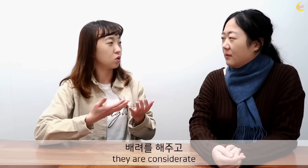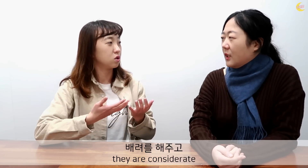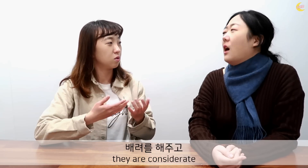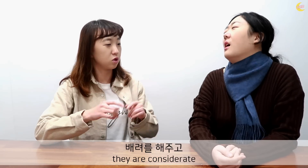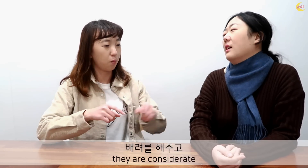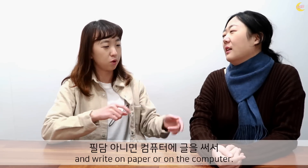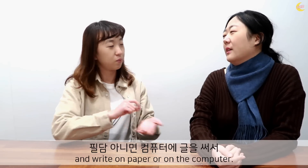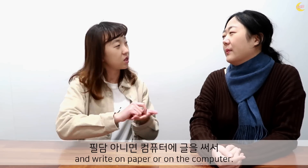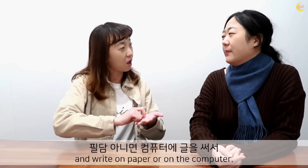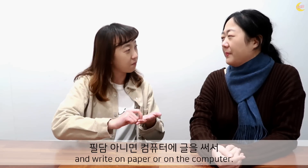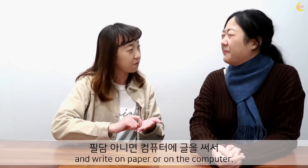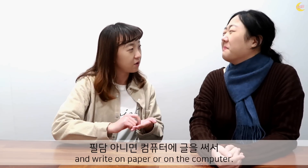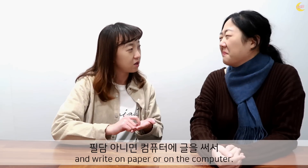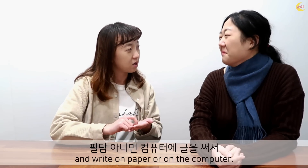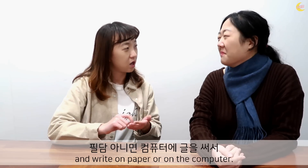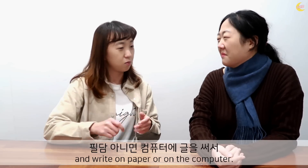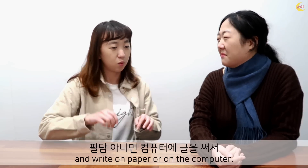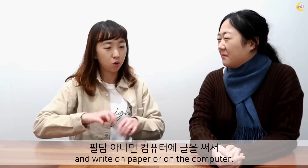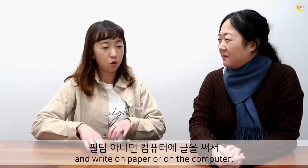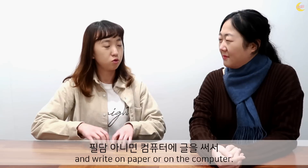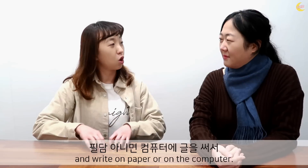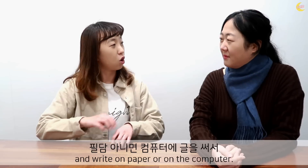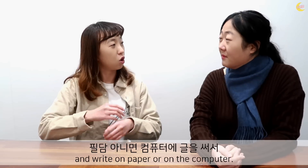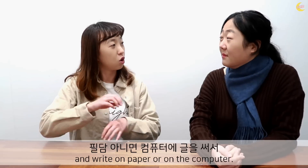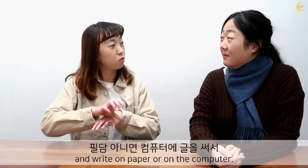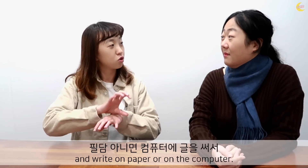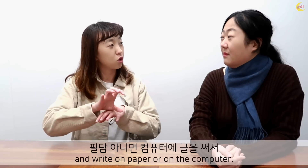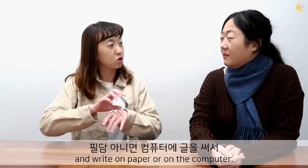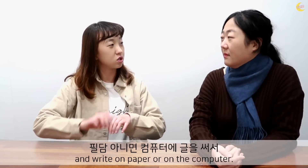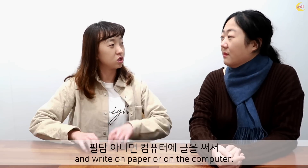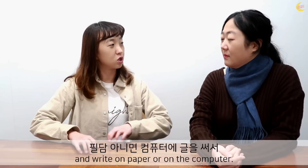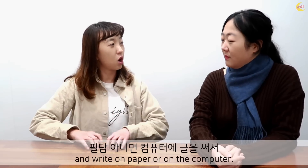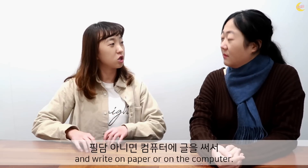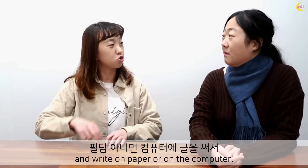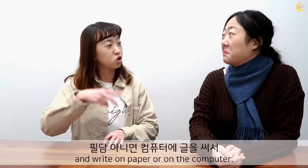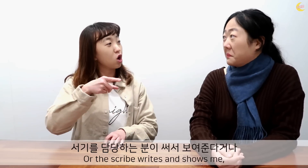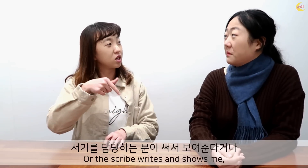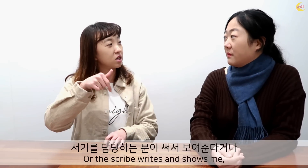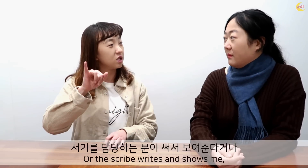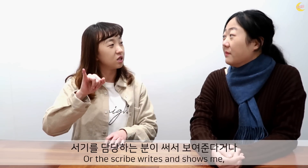they are considerate and write on paper or on the computer.